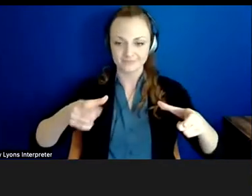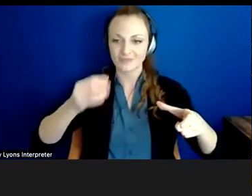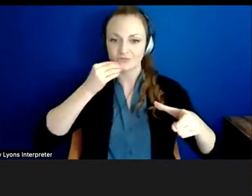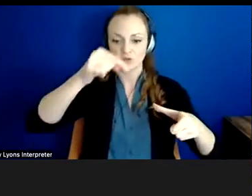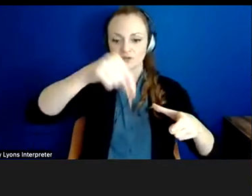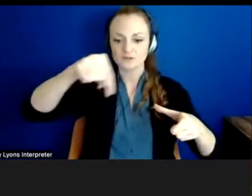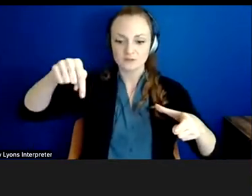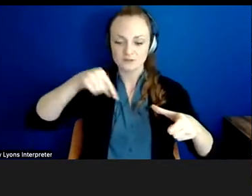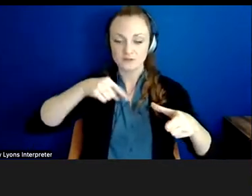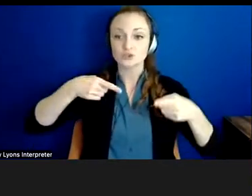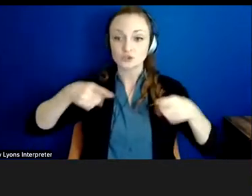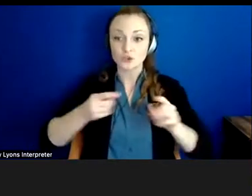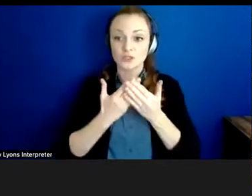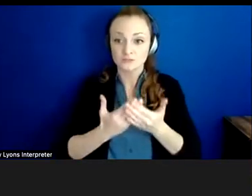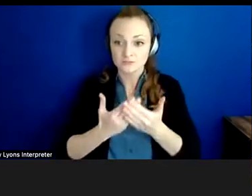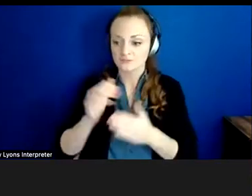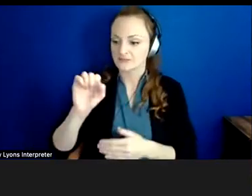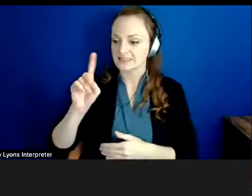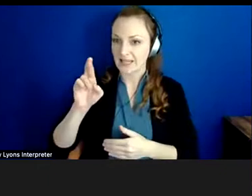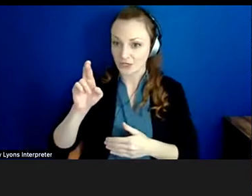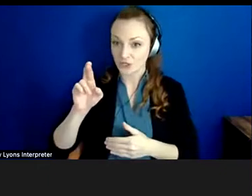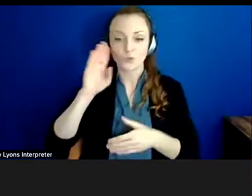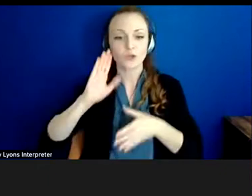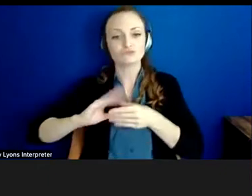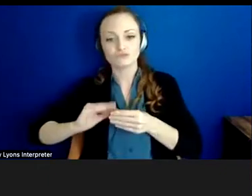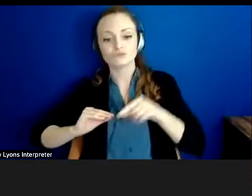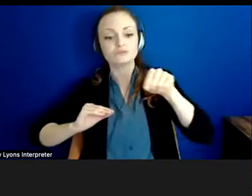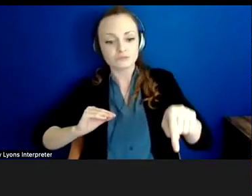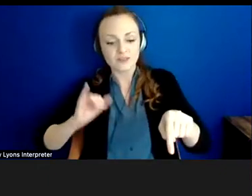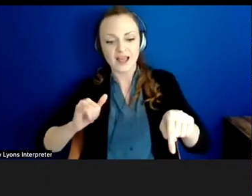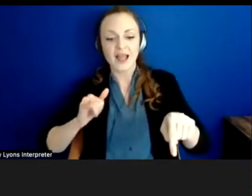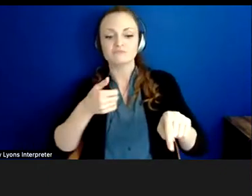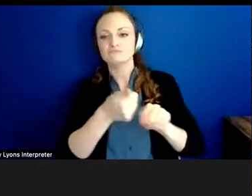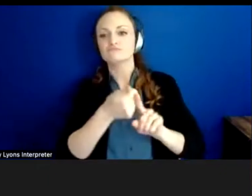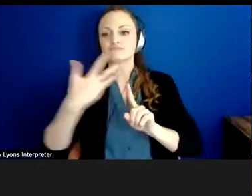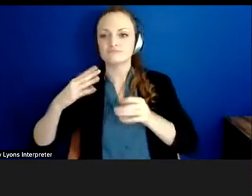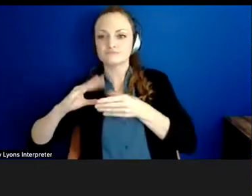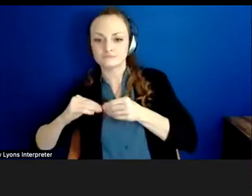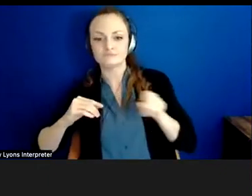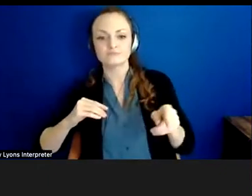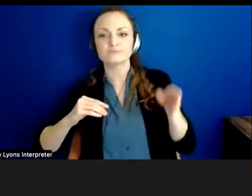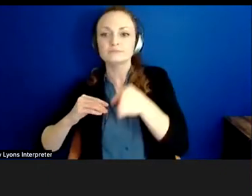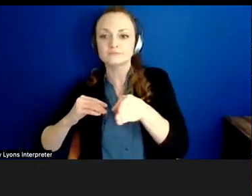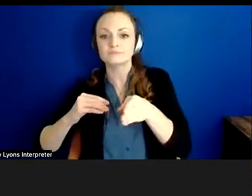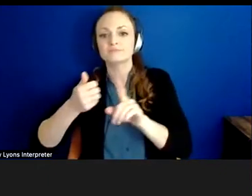to the different ritual items and talk about that. So this is a very traditional looking